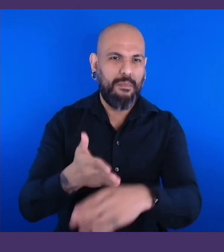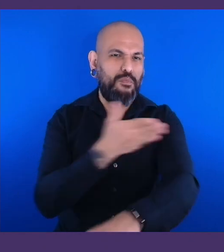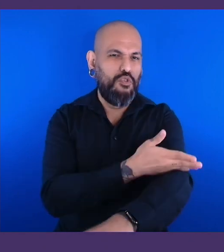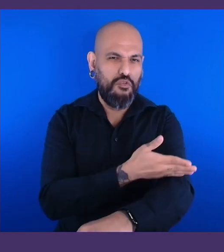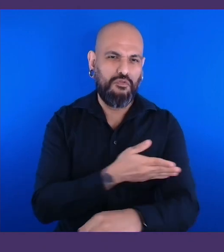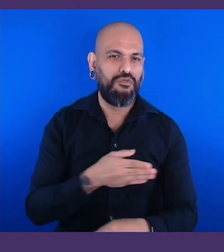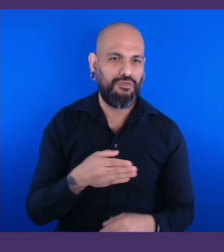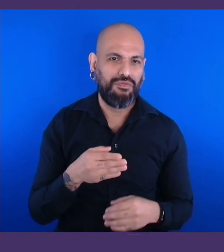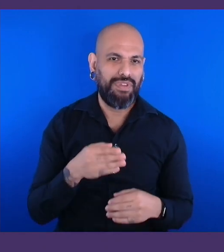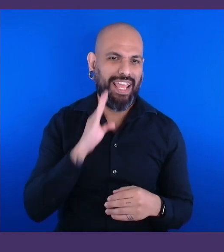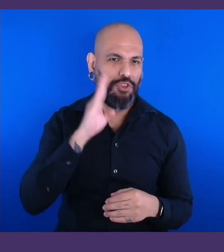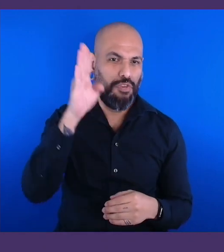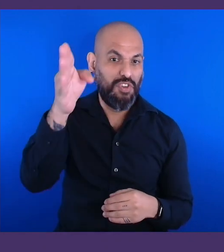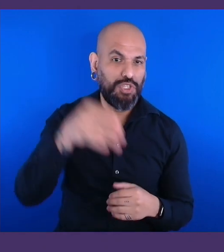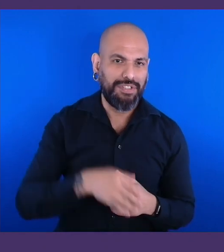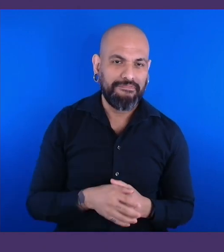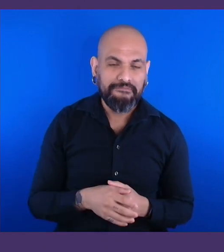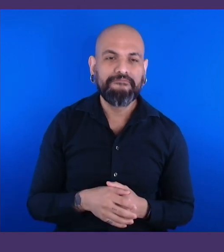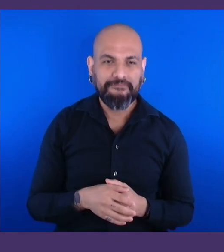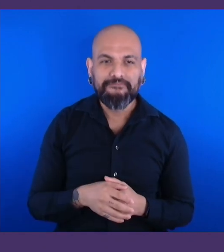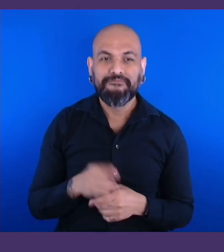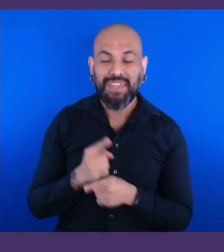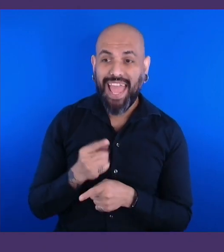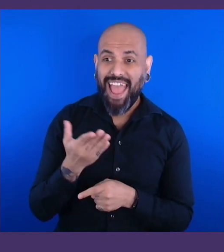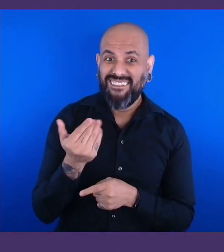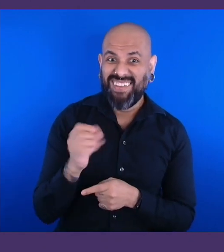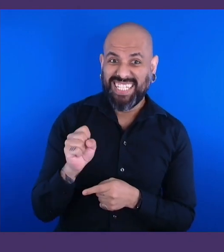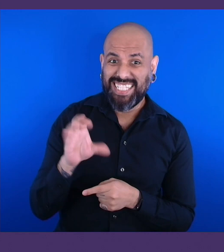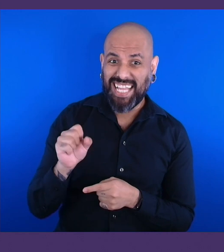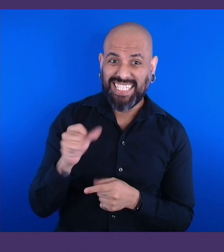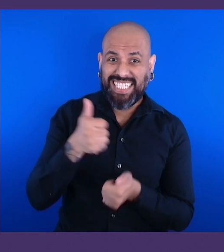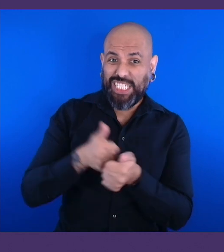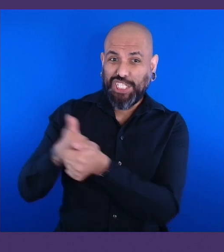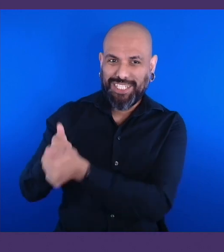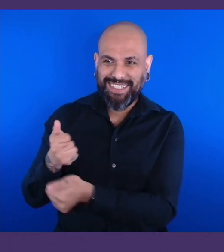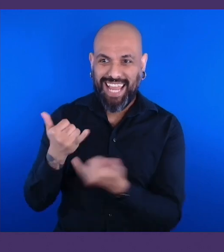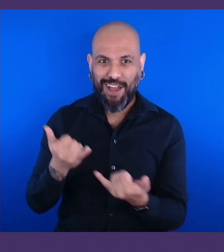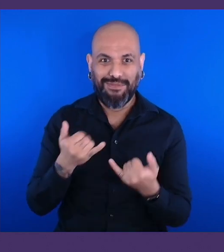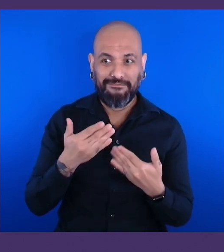Jamie Dean: Alright, in about 15 seconds each, if we reconvene this panel in five years,